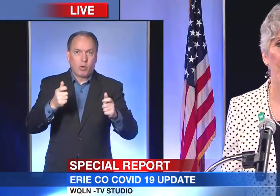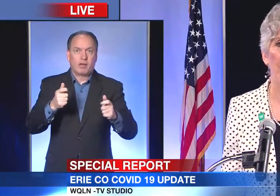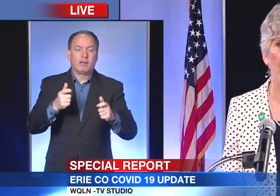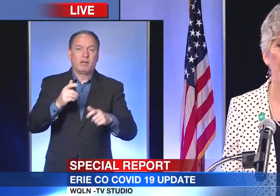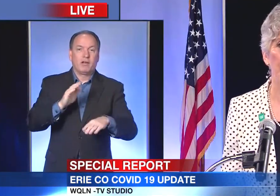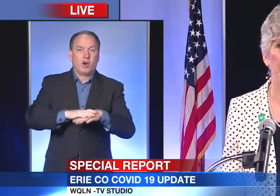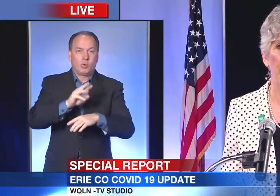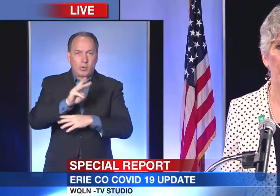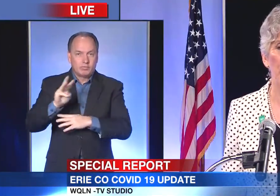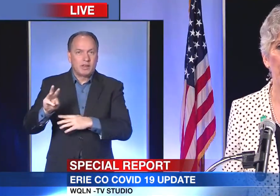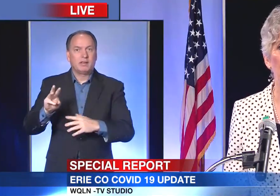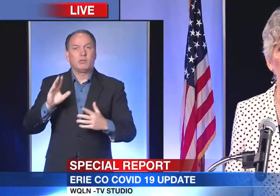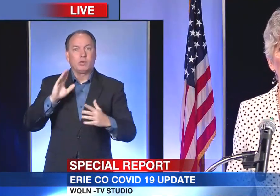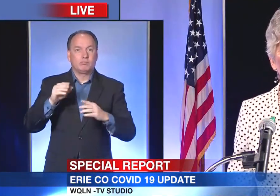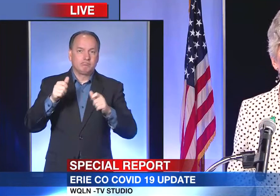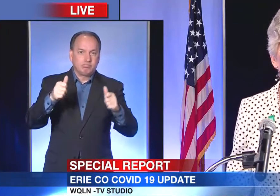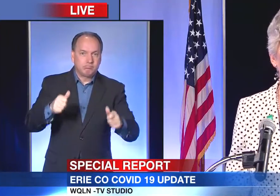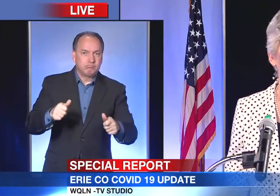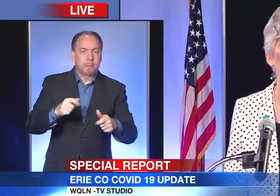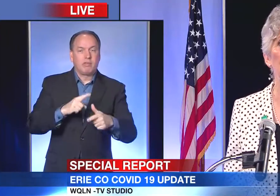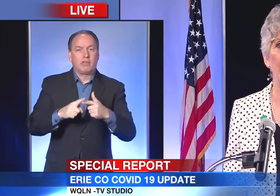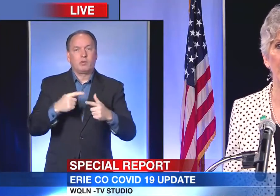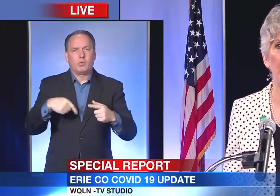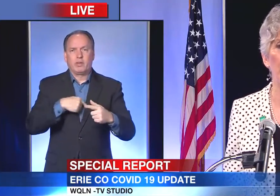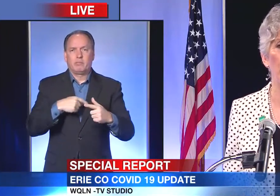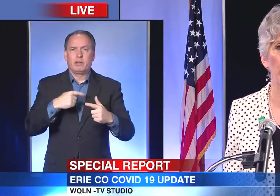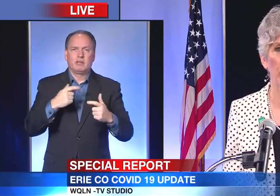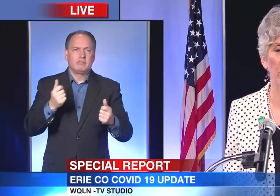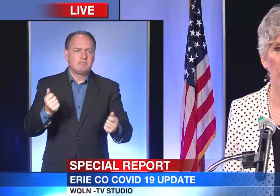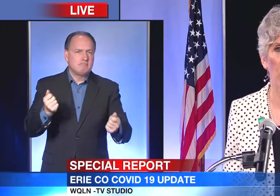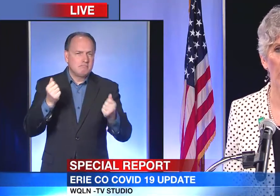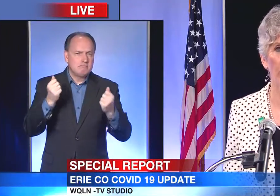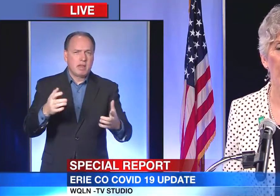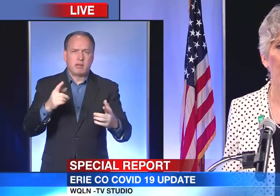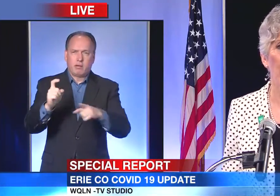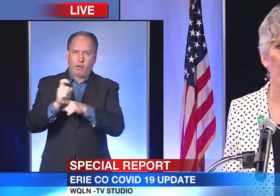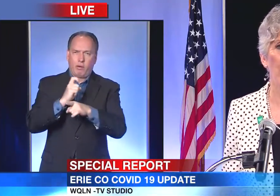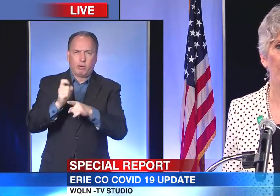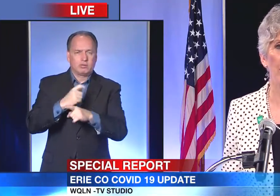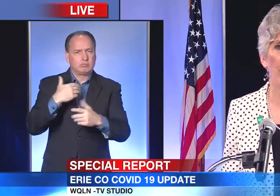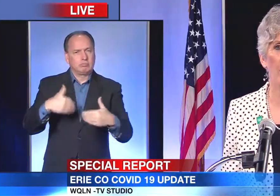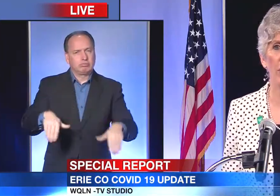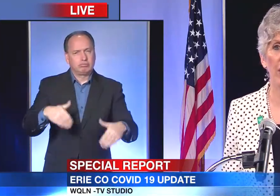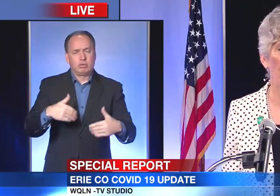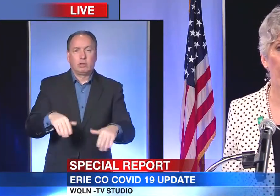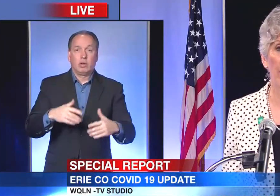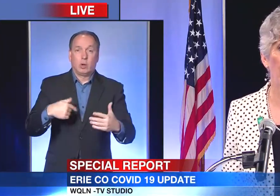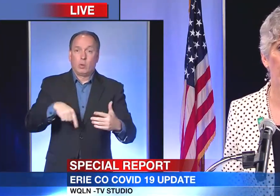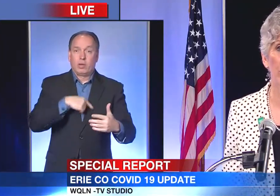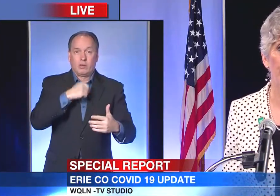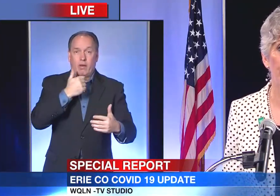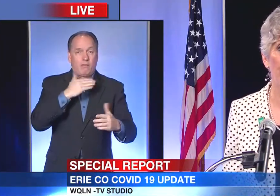QUESTIONS AS QUICKLY AS WE CAN AND TO GET IT UP ON OUR WEBSITE. YOU KNOW, WE HAVE HAD -- WE HAVE